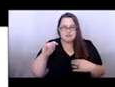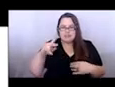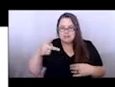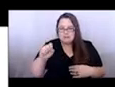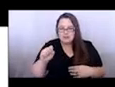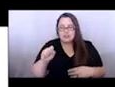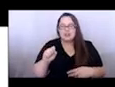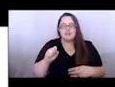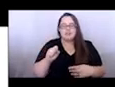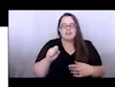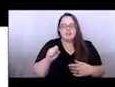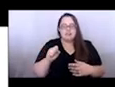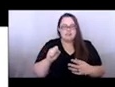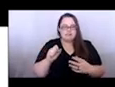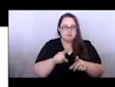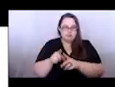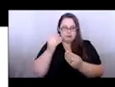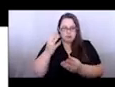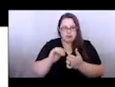and information how to set boundaries and reduce stress.